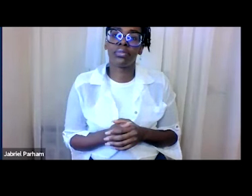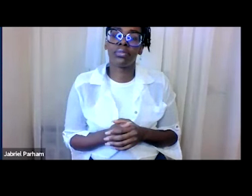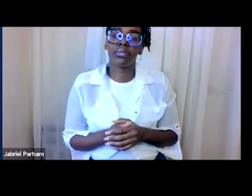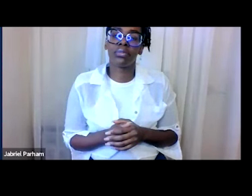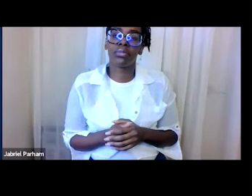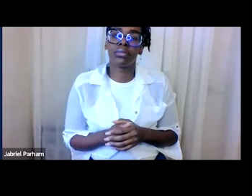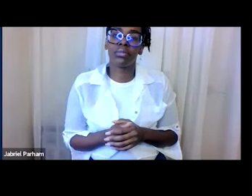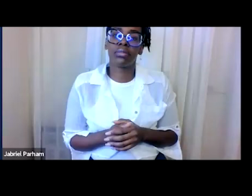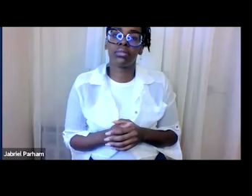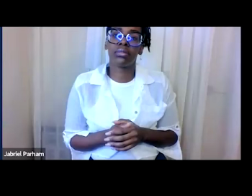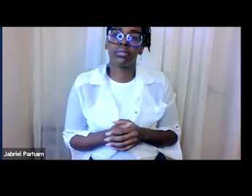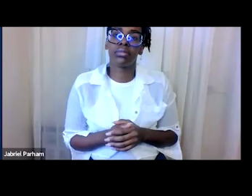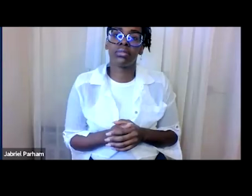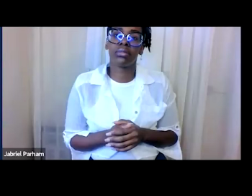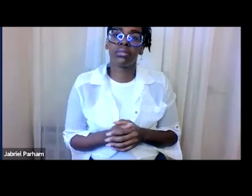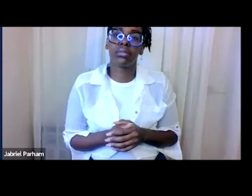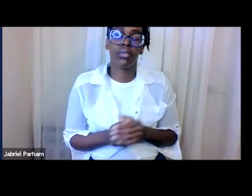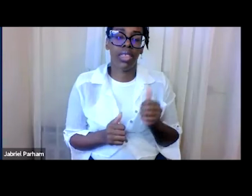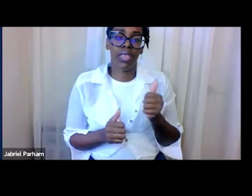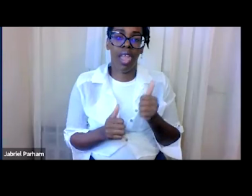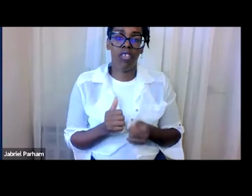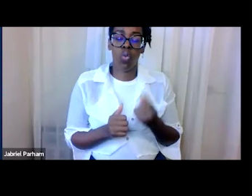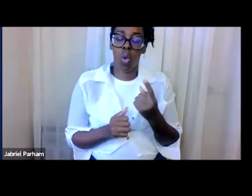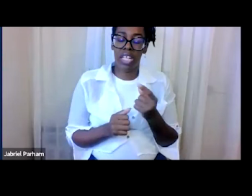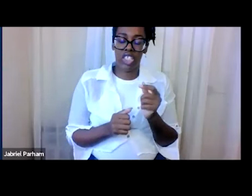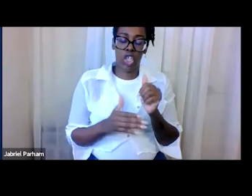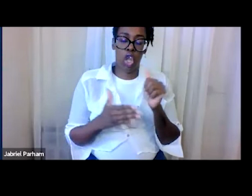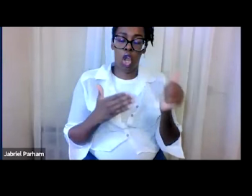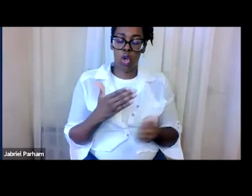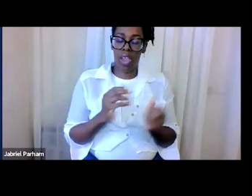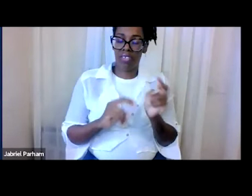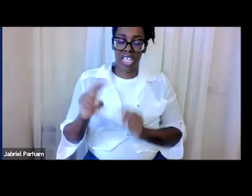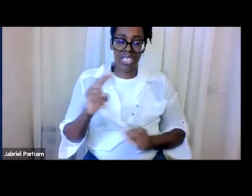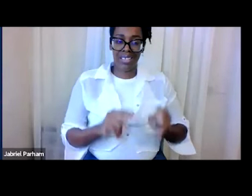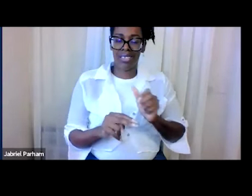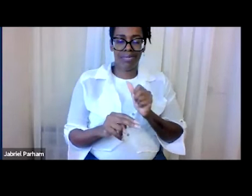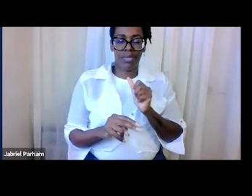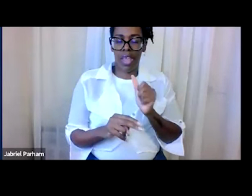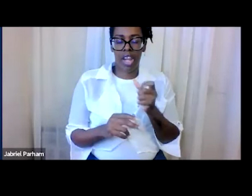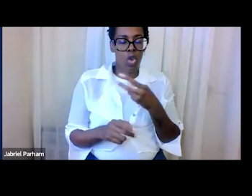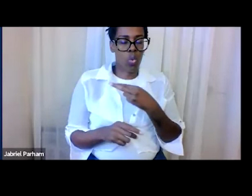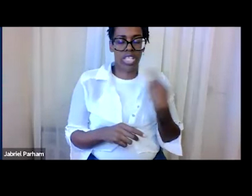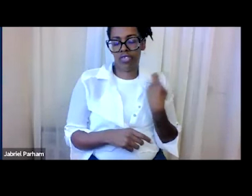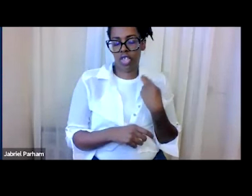So while not everyone who has legal problems or is under investigation is in crisis or at risk for suicide, an accumulation of risk factors,